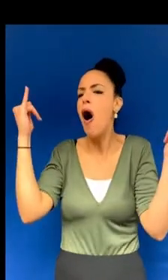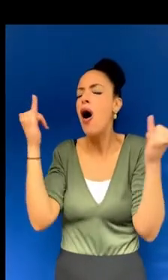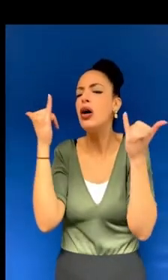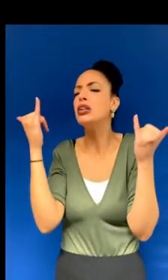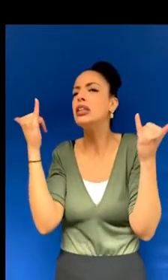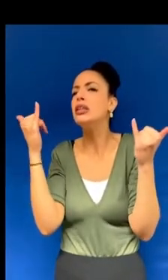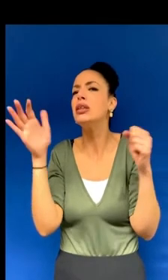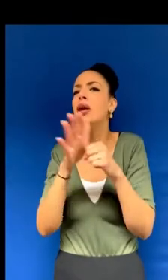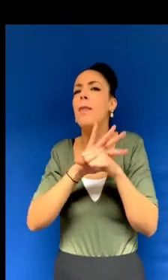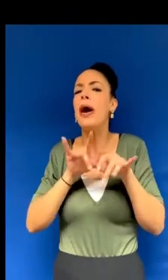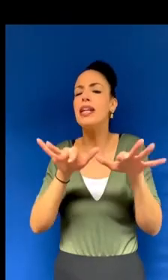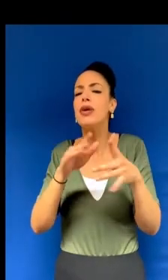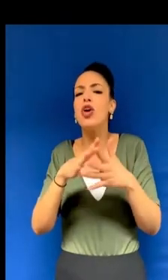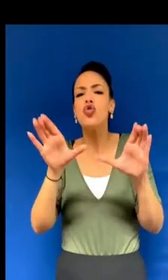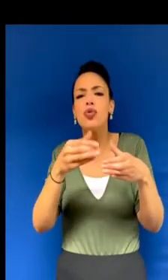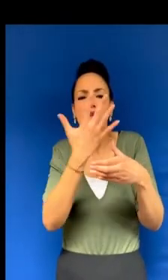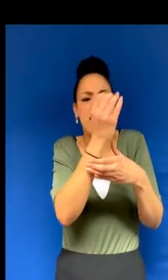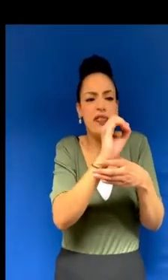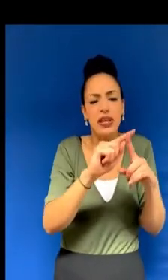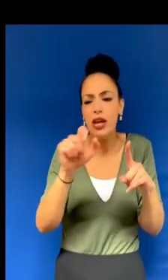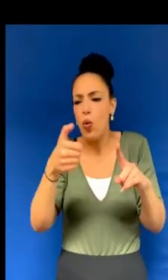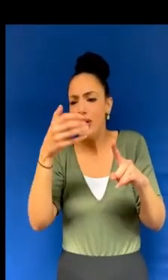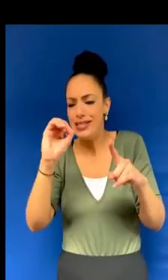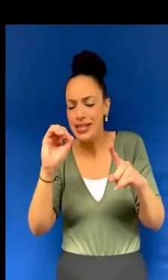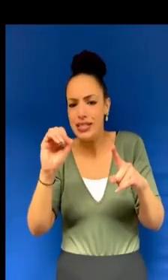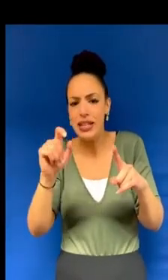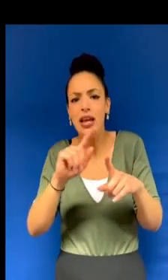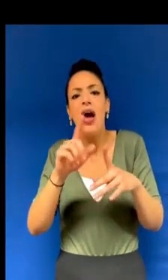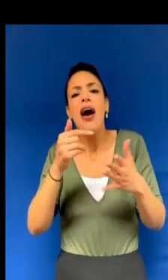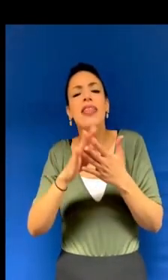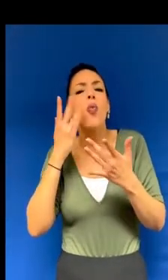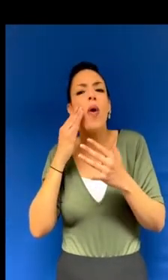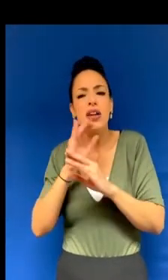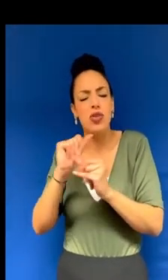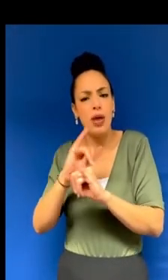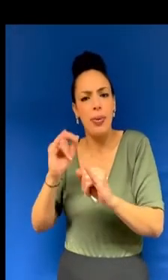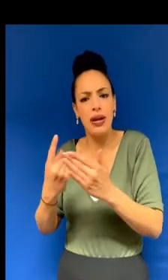situations are like naive, like you see like white middle-class uni boys partying in the pandemic